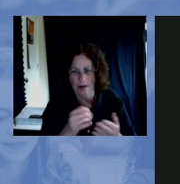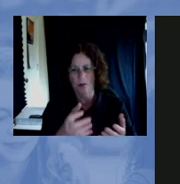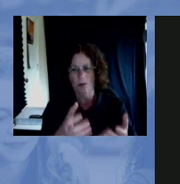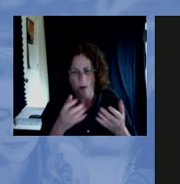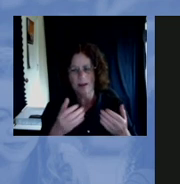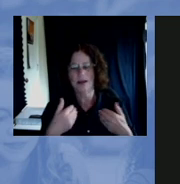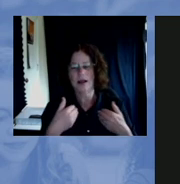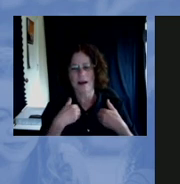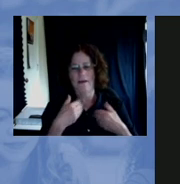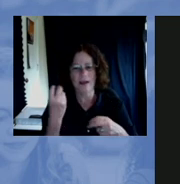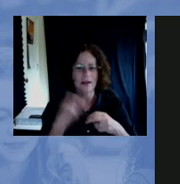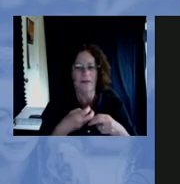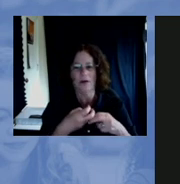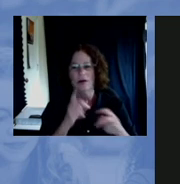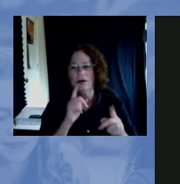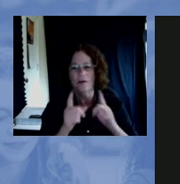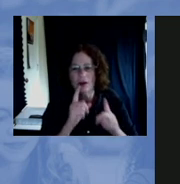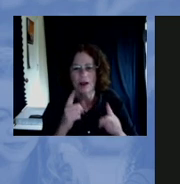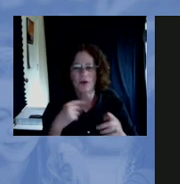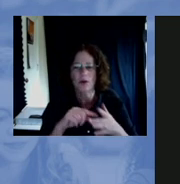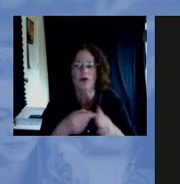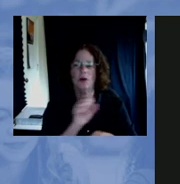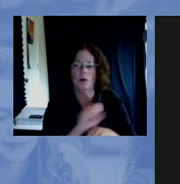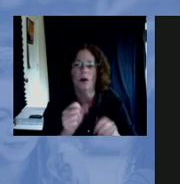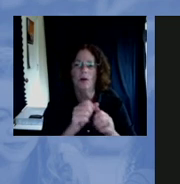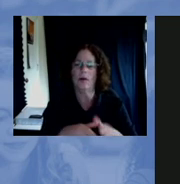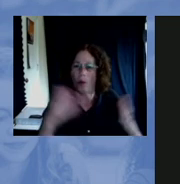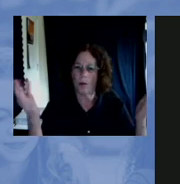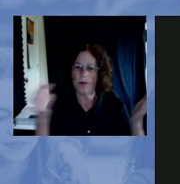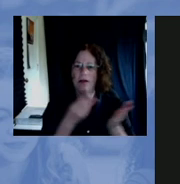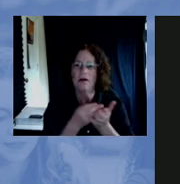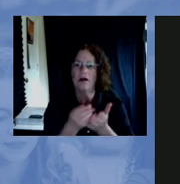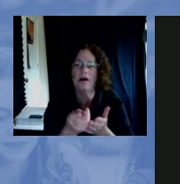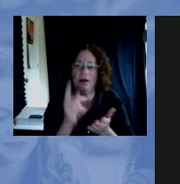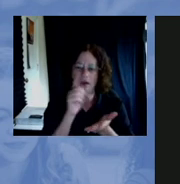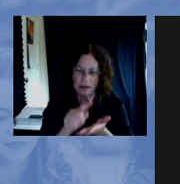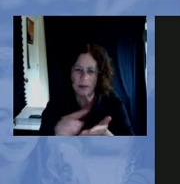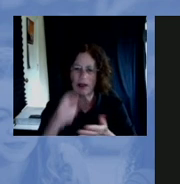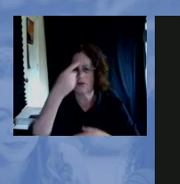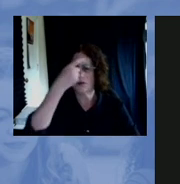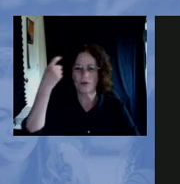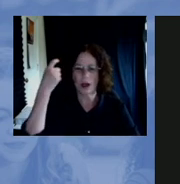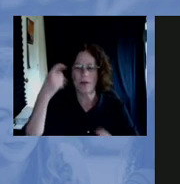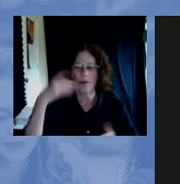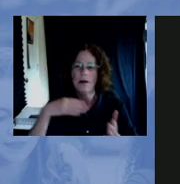AND WE BEGAN THE WORK WITH VERY OPEN AND HONEST COMMUNICATION OF TRAUMA, BIAS, AND PRIVILEGE